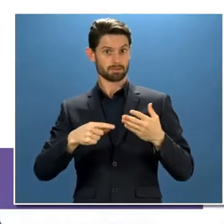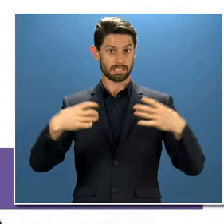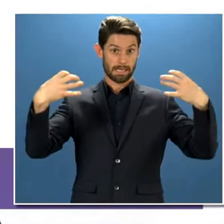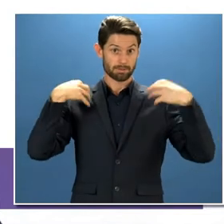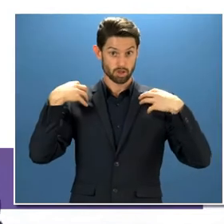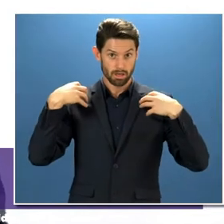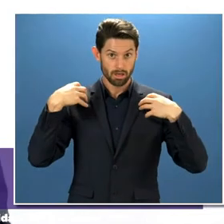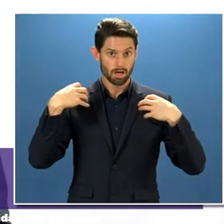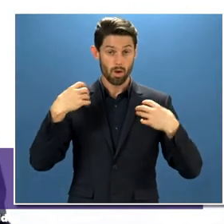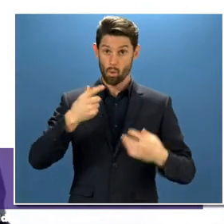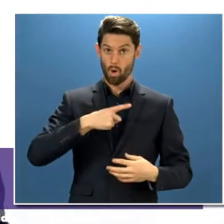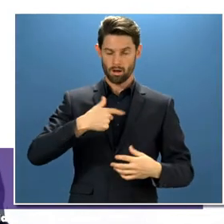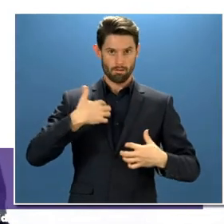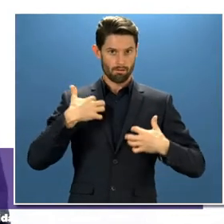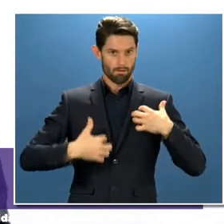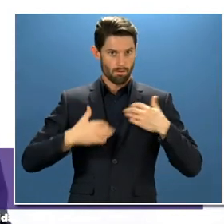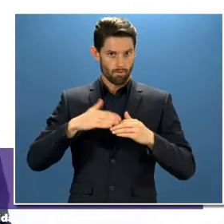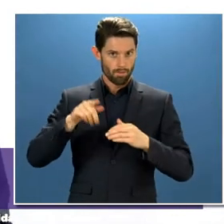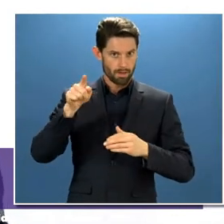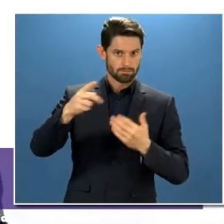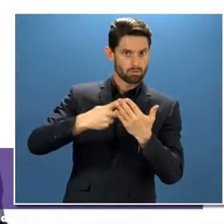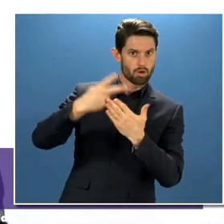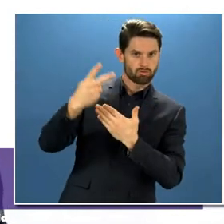this particular project is that by entering into the project and setting it